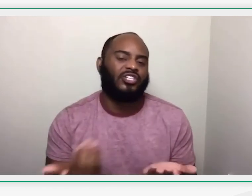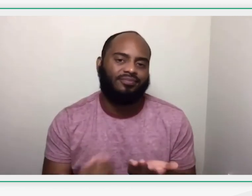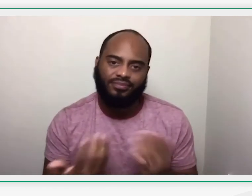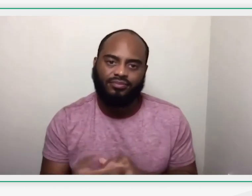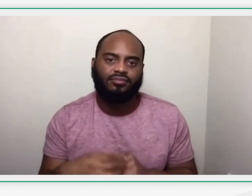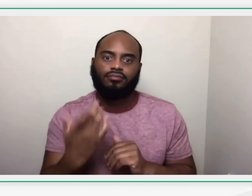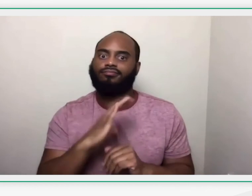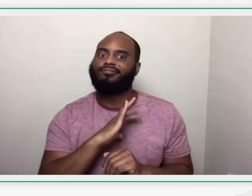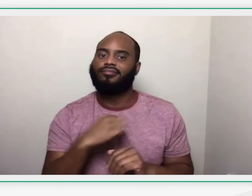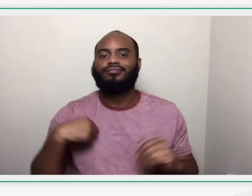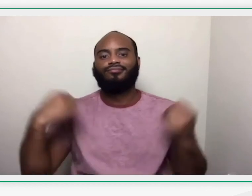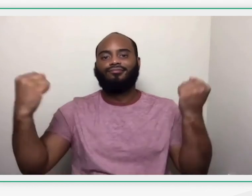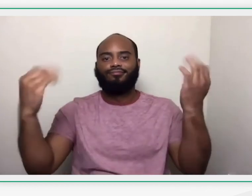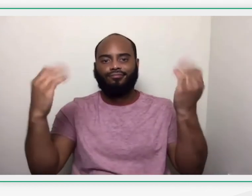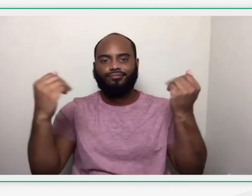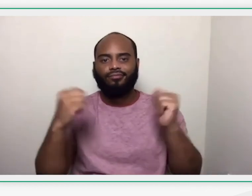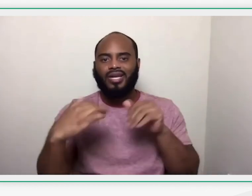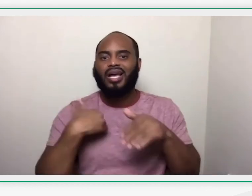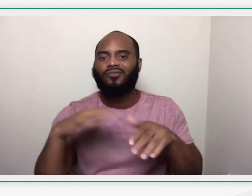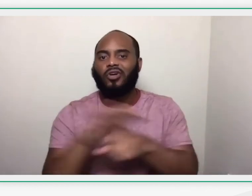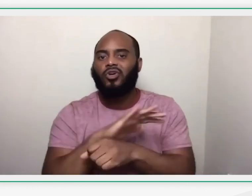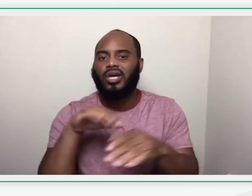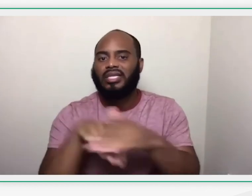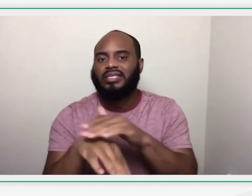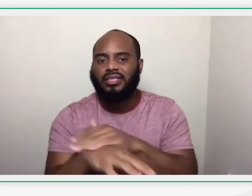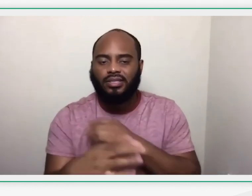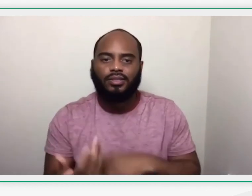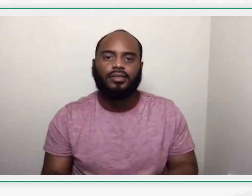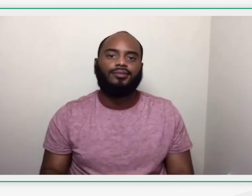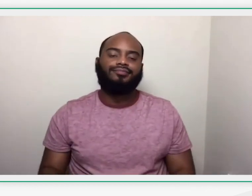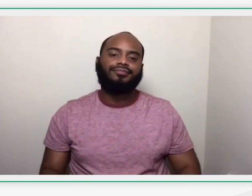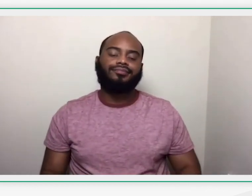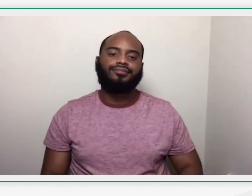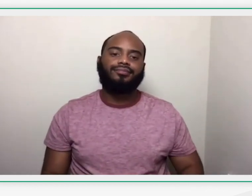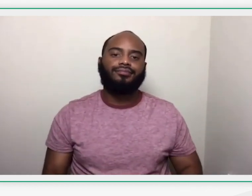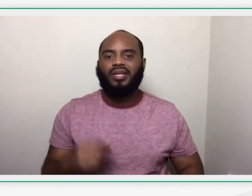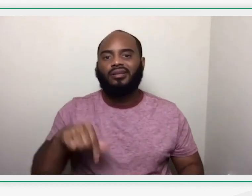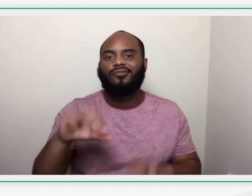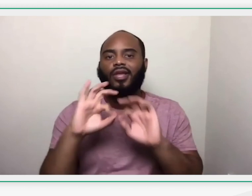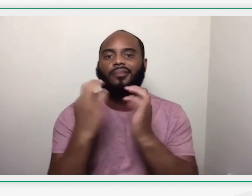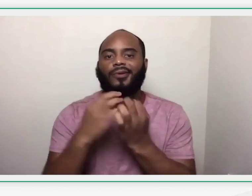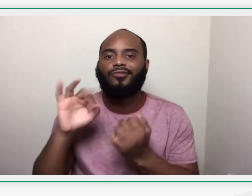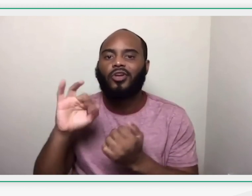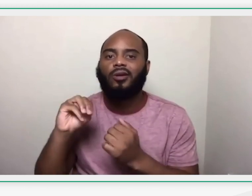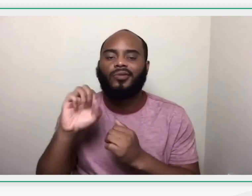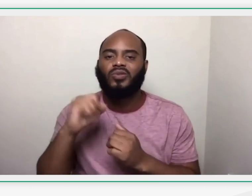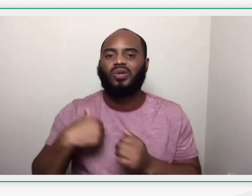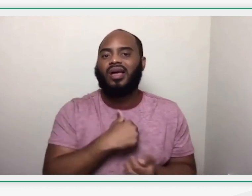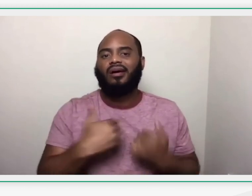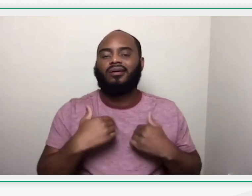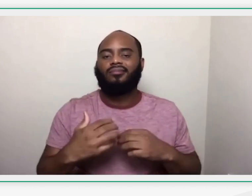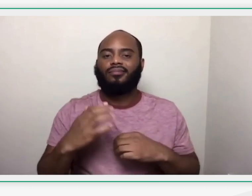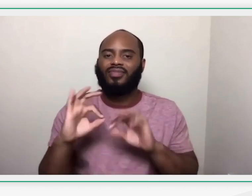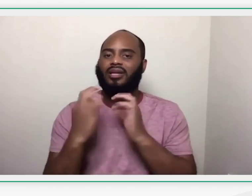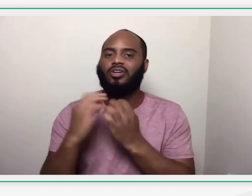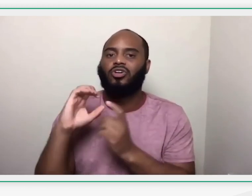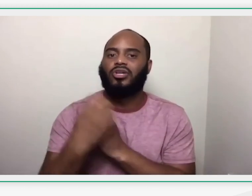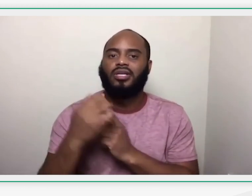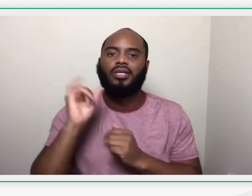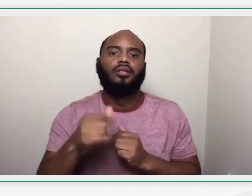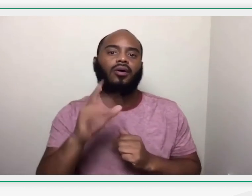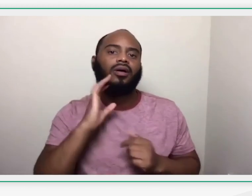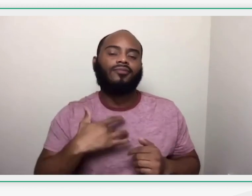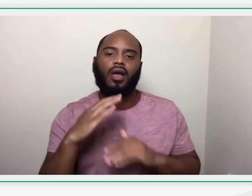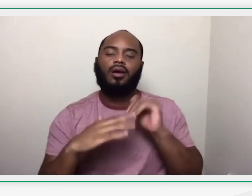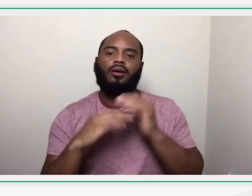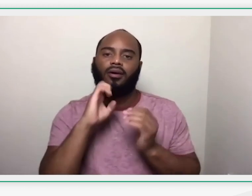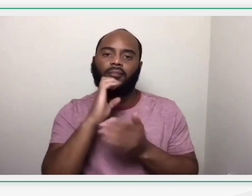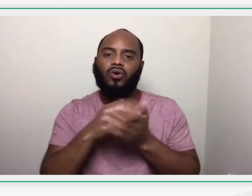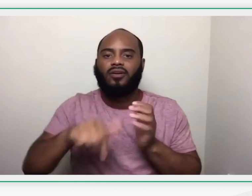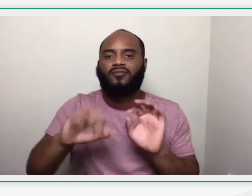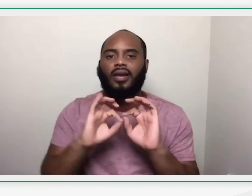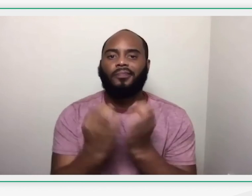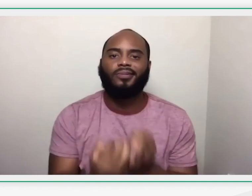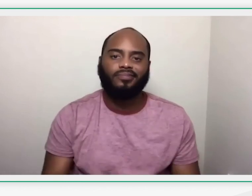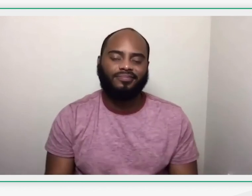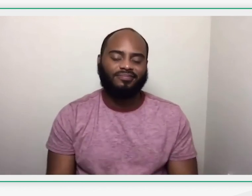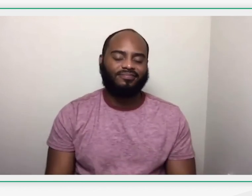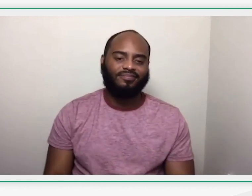If you need assistance with business management, we're here to support you. In your language, American Sign Language. We do have a family culture here. And when you come to our business, you're a part of our family.